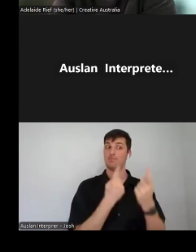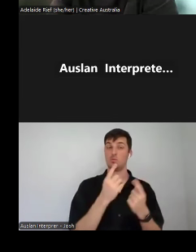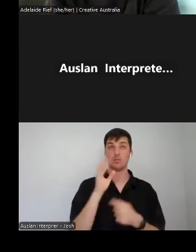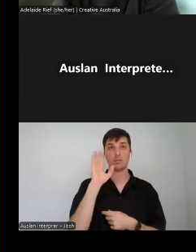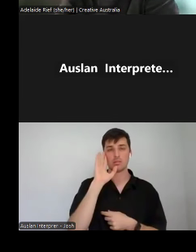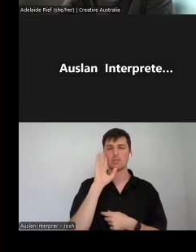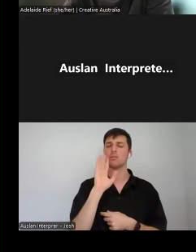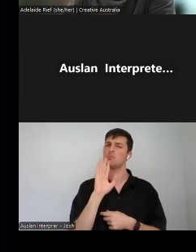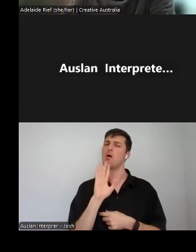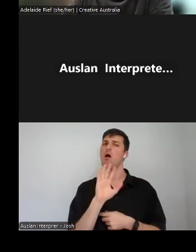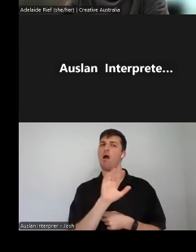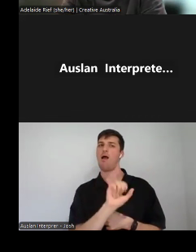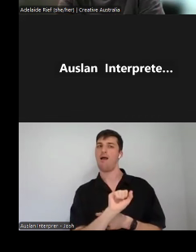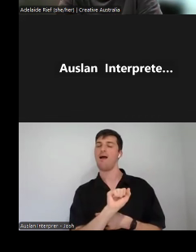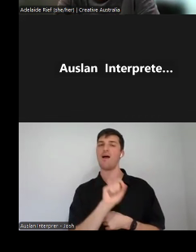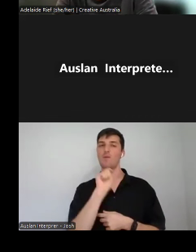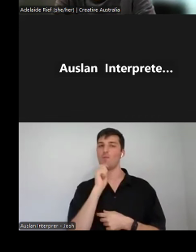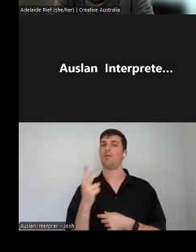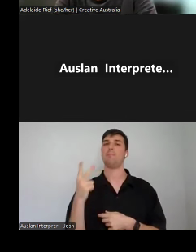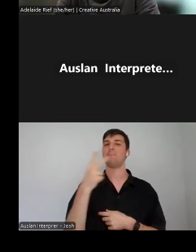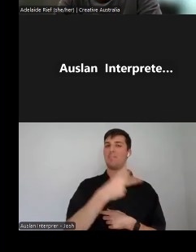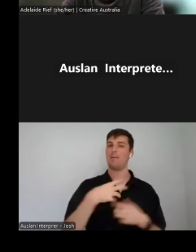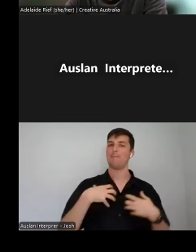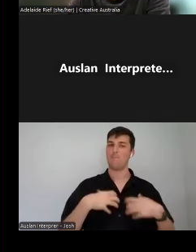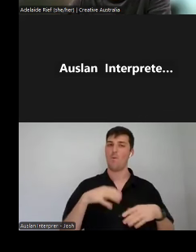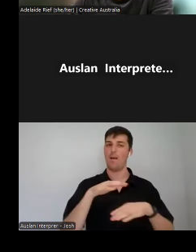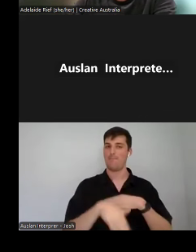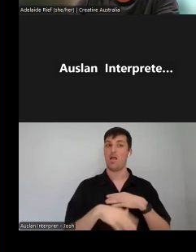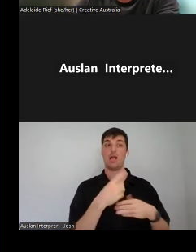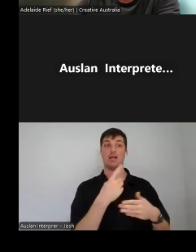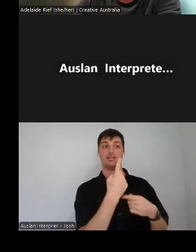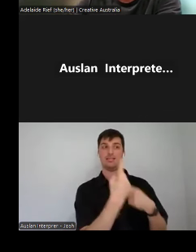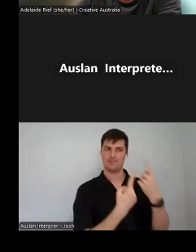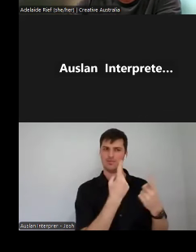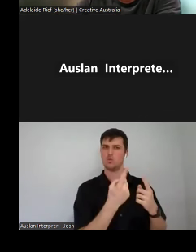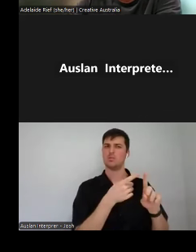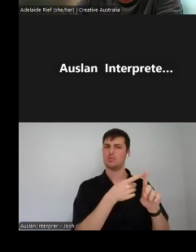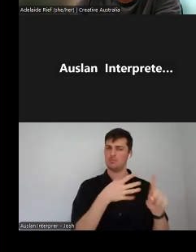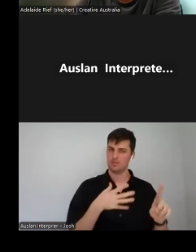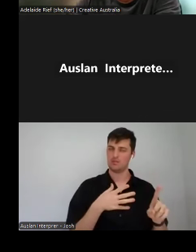please just hold on. I'll get back to chatting about some of the specifics of the opportunity